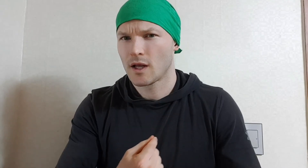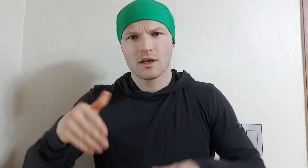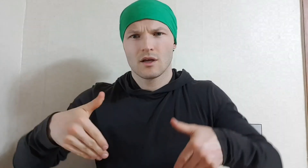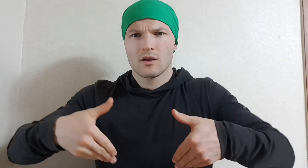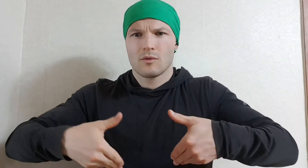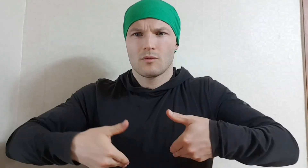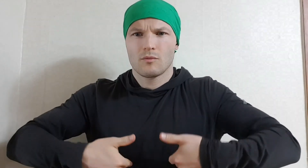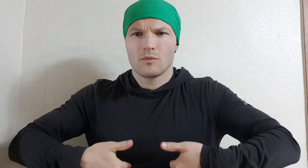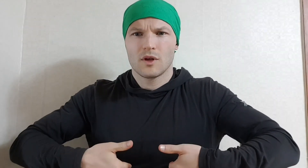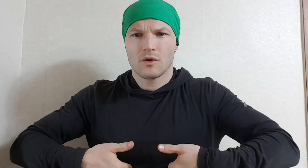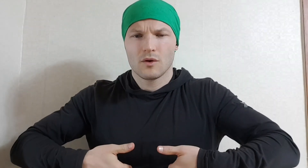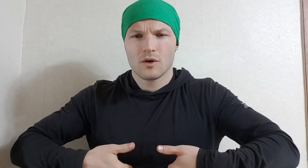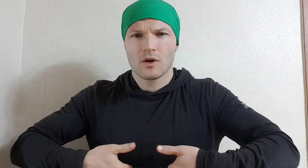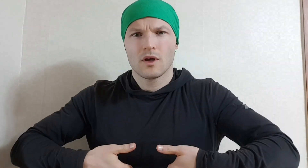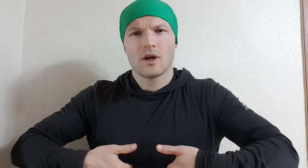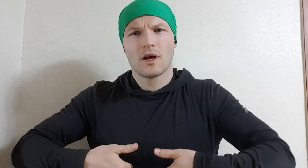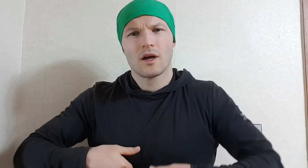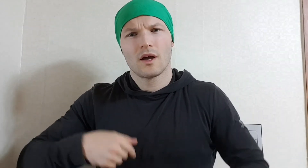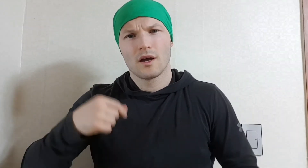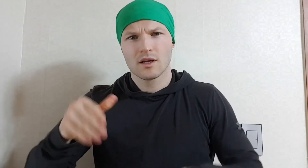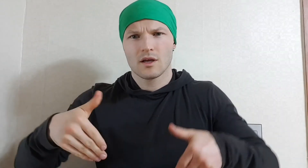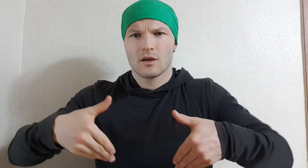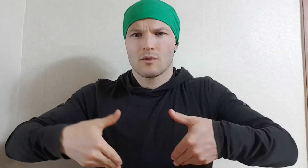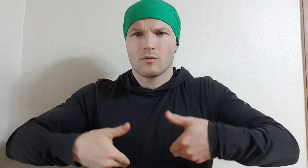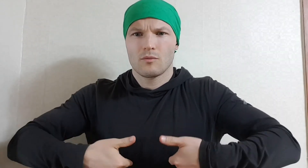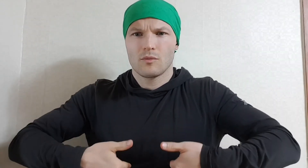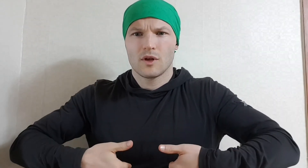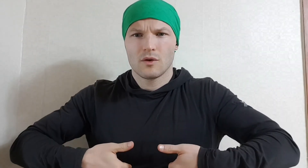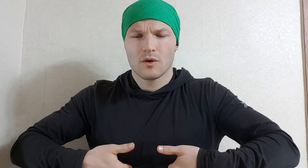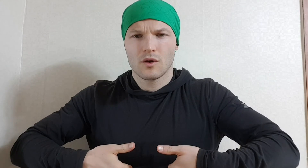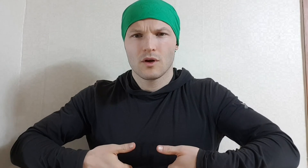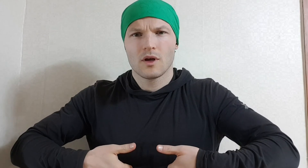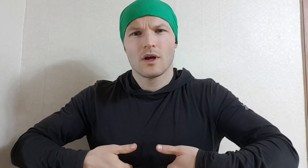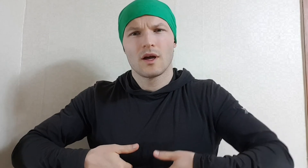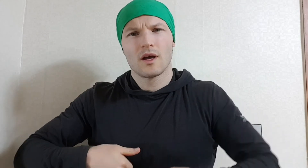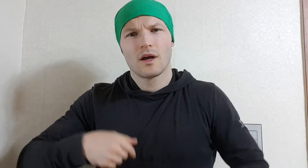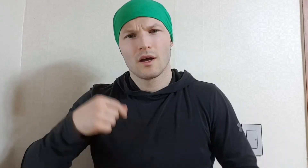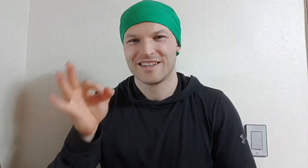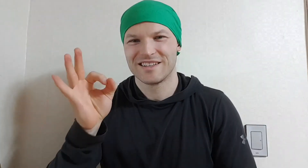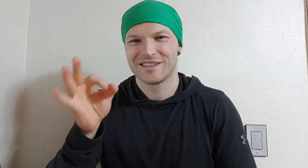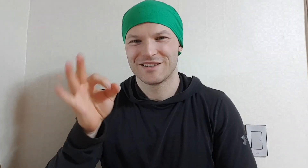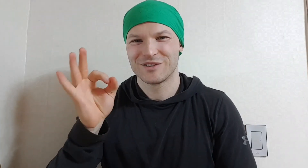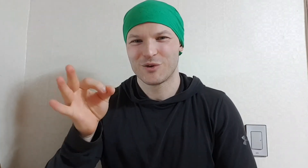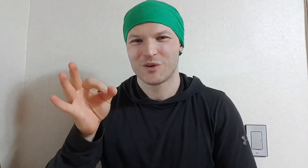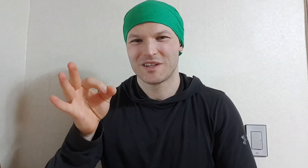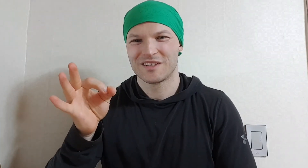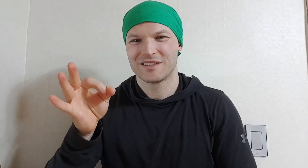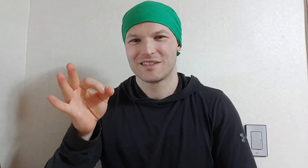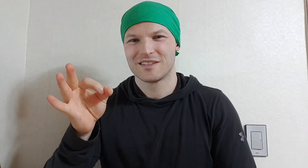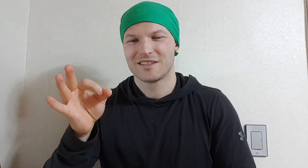need to/ have to/necessity money